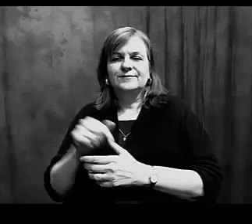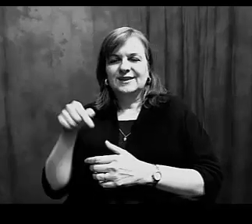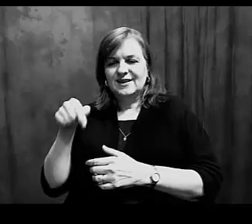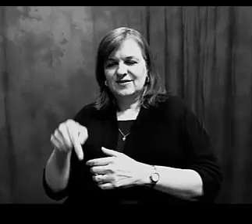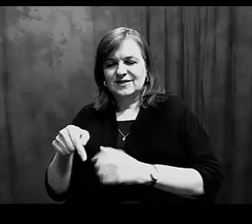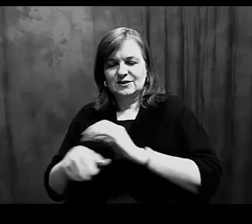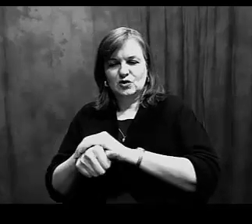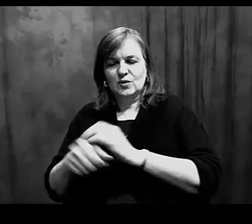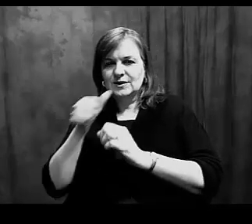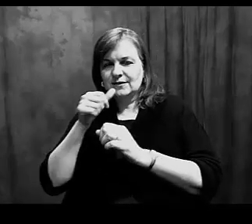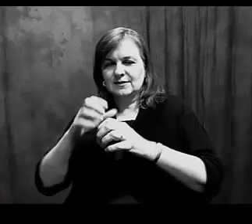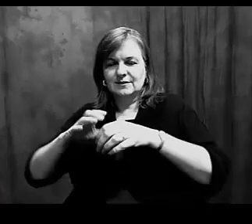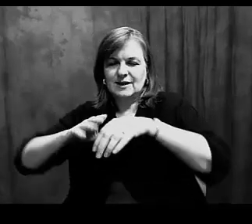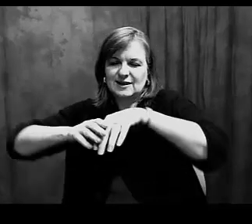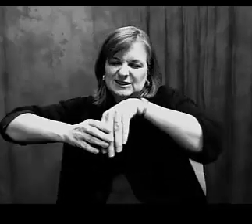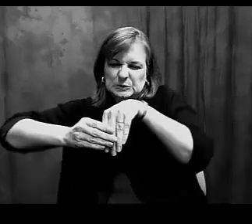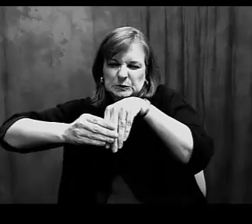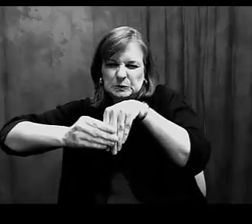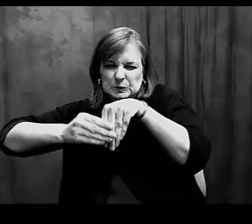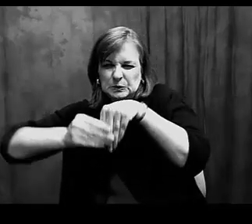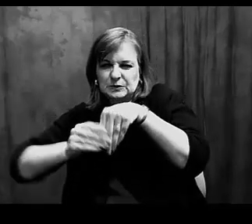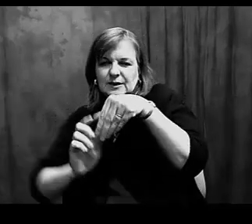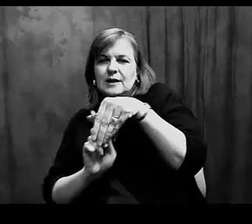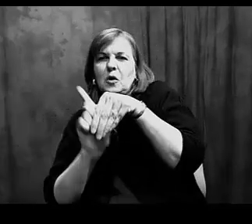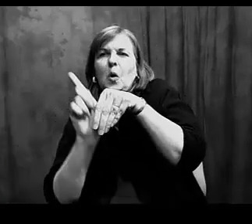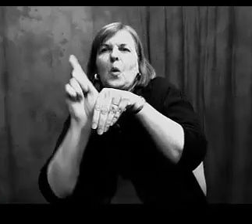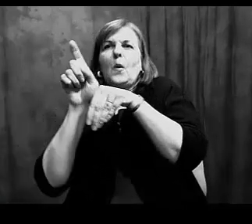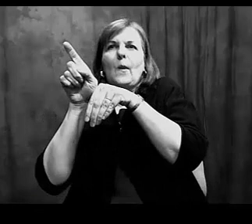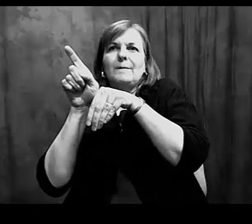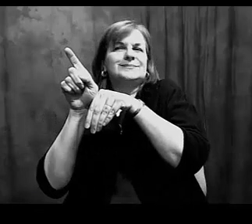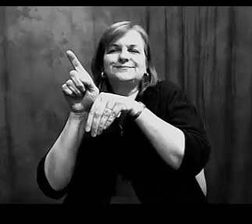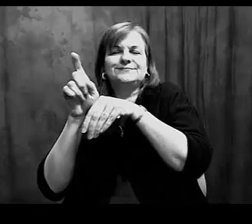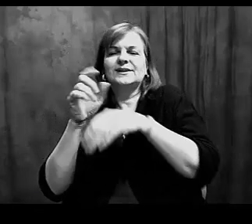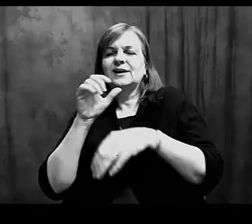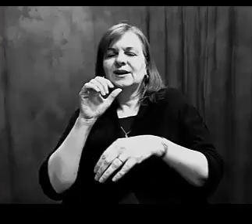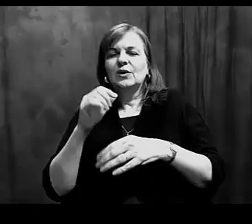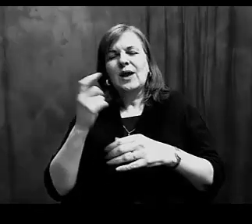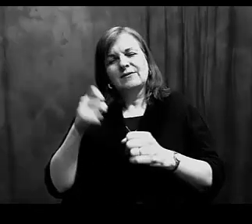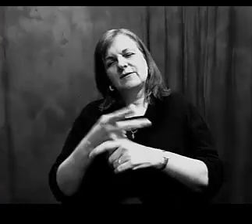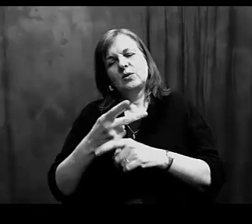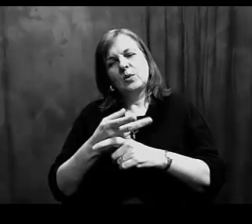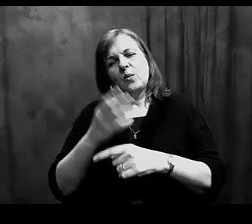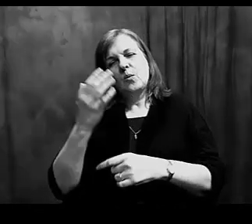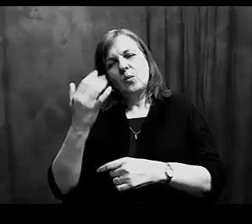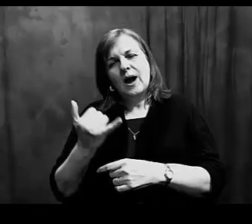right?? this tortoise doesn't just push on that shell and reach higher branches so we gotta figure out where these